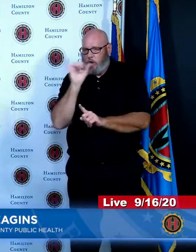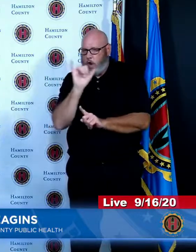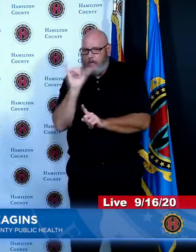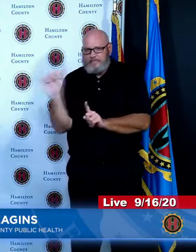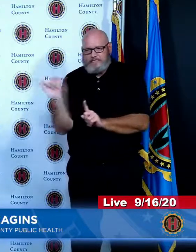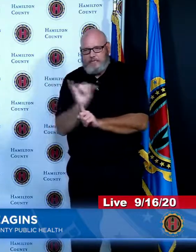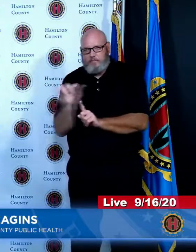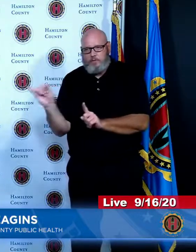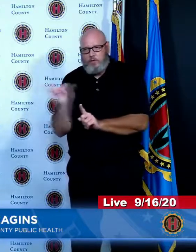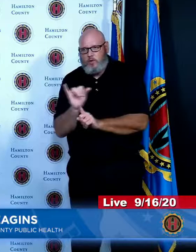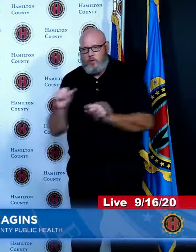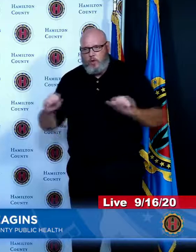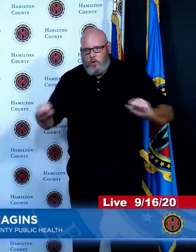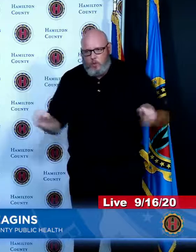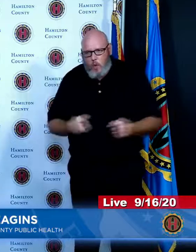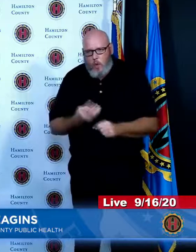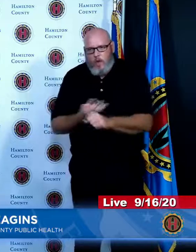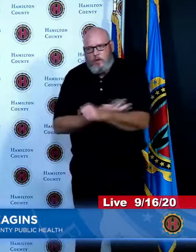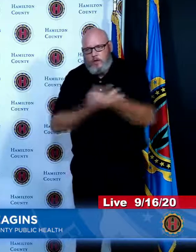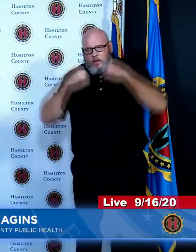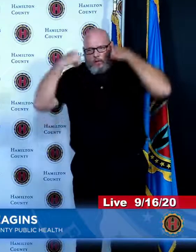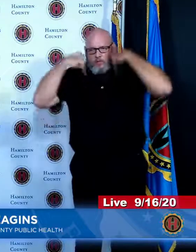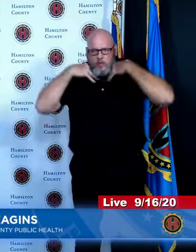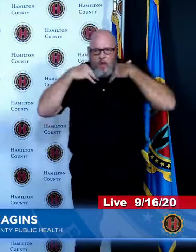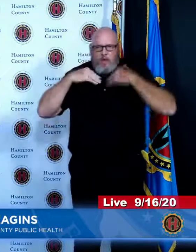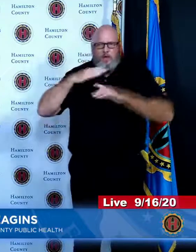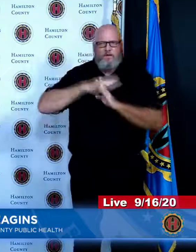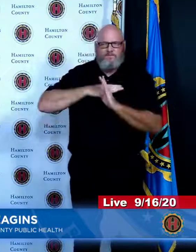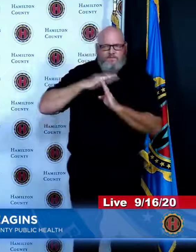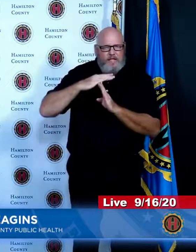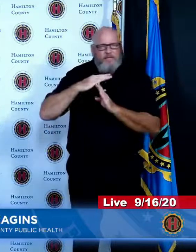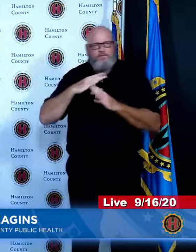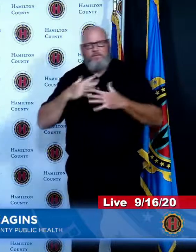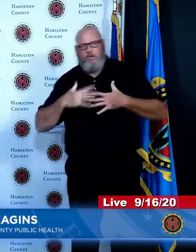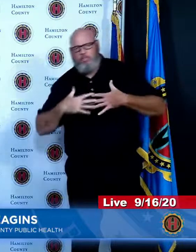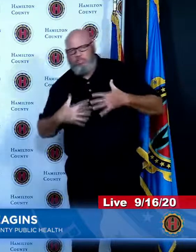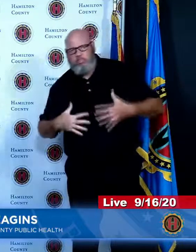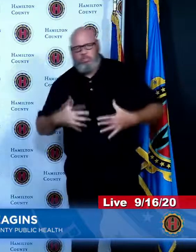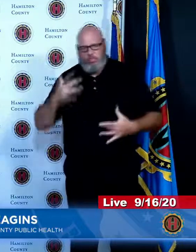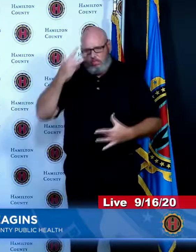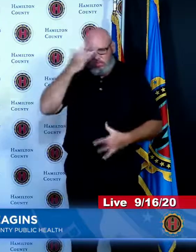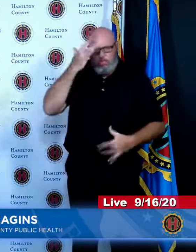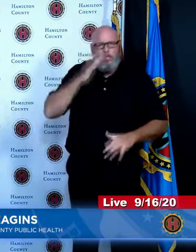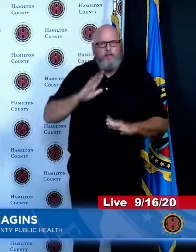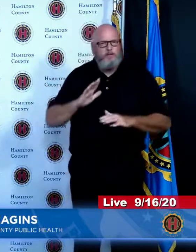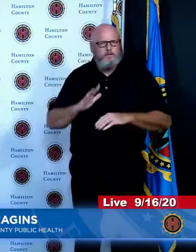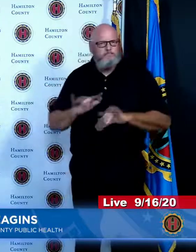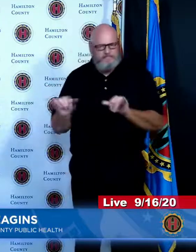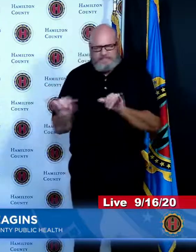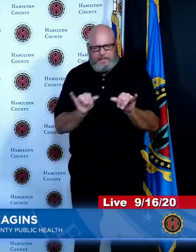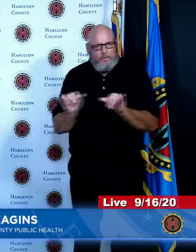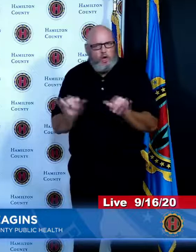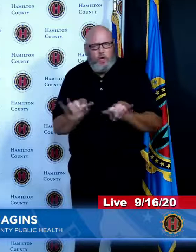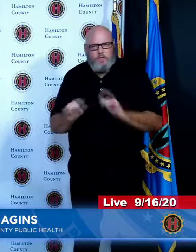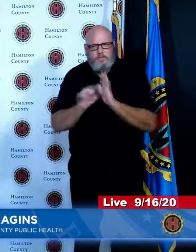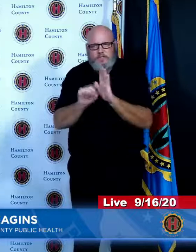that and we need to make sure that all those who can and should get the vaccine anyone aged six months and above